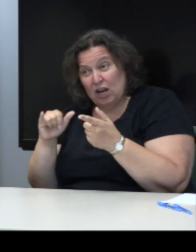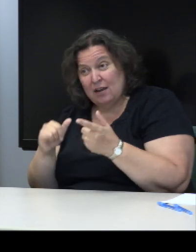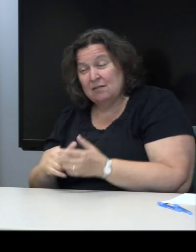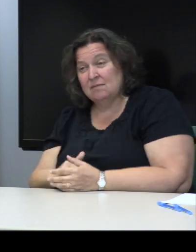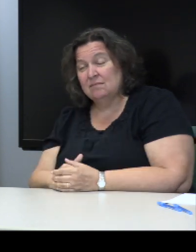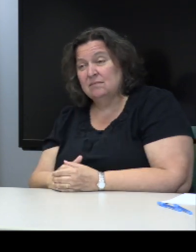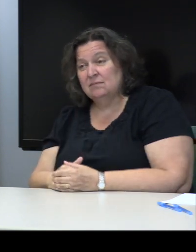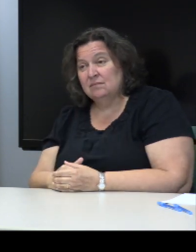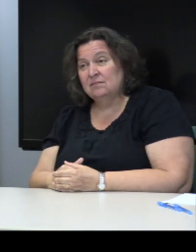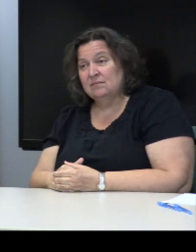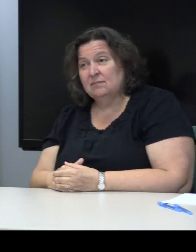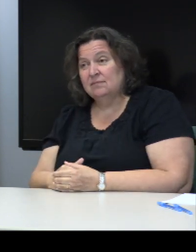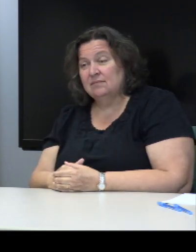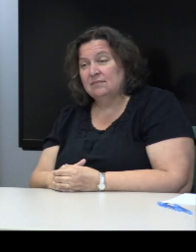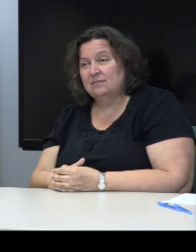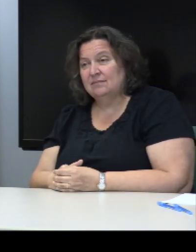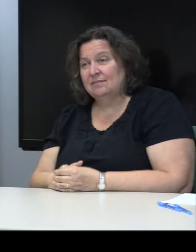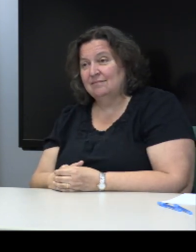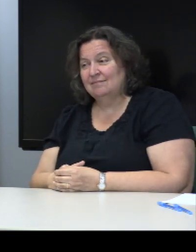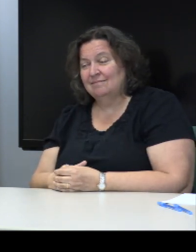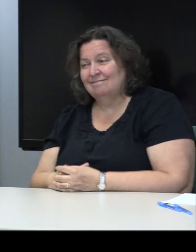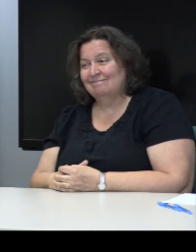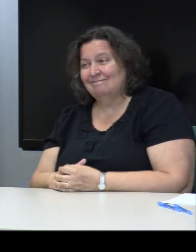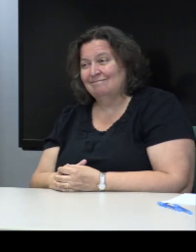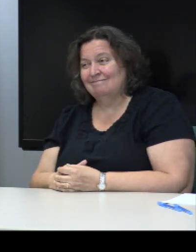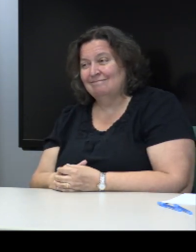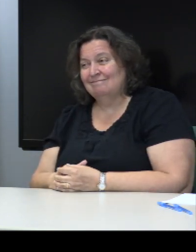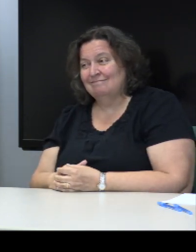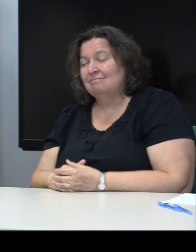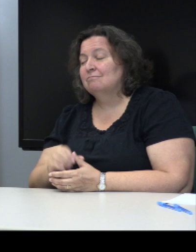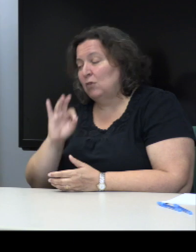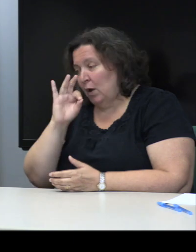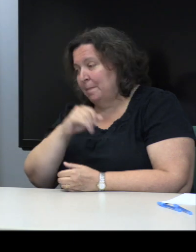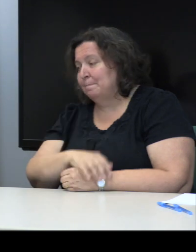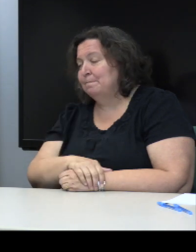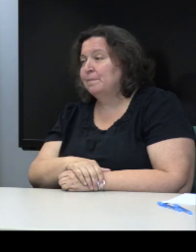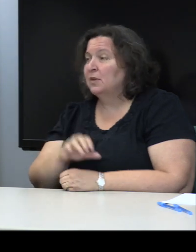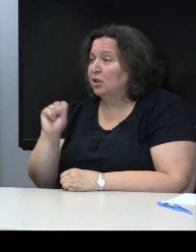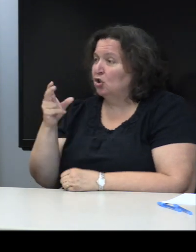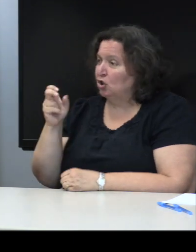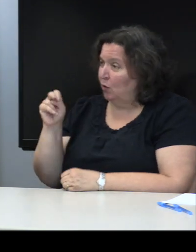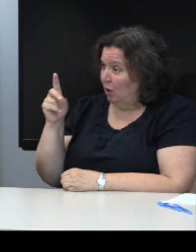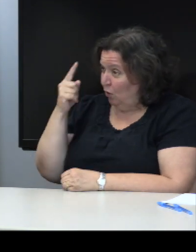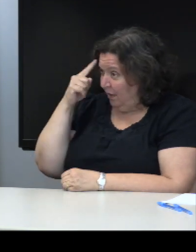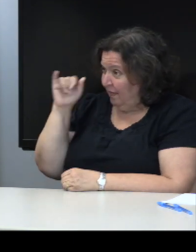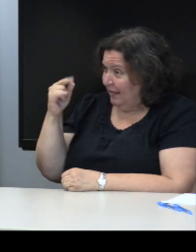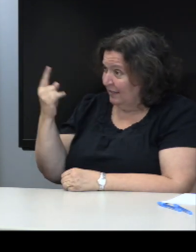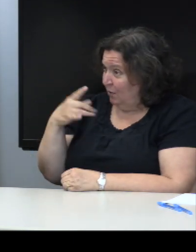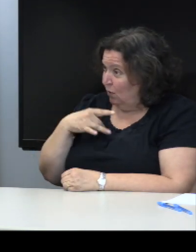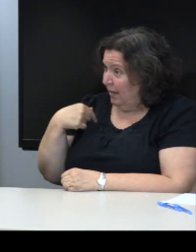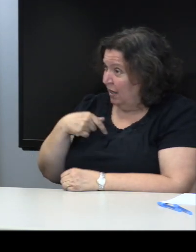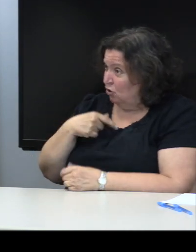Jay: Yes, I see how it could definitely benefit her. Jody: Sheridan, do you think that is something you would like us to try?